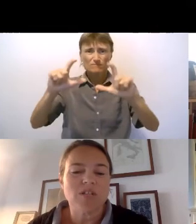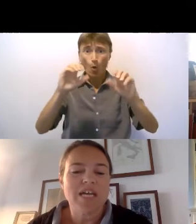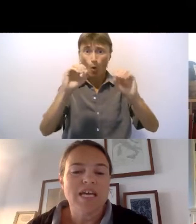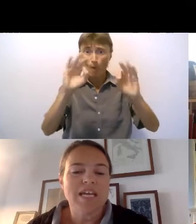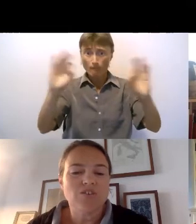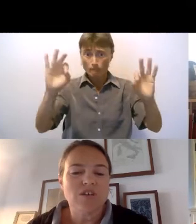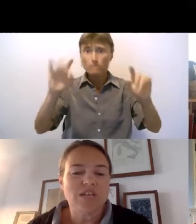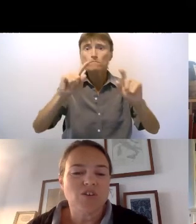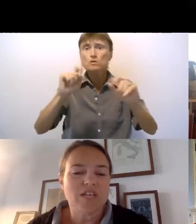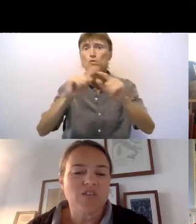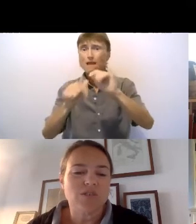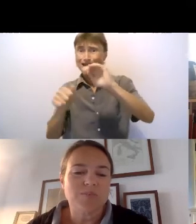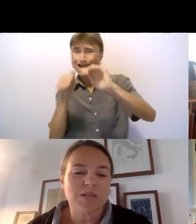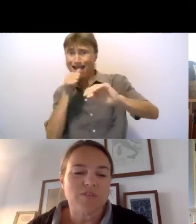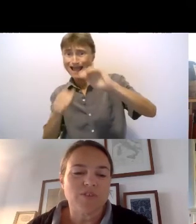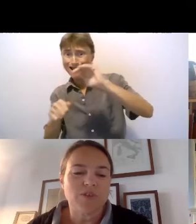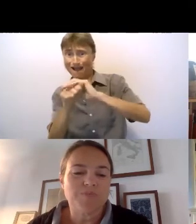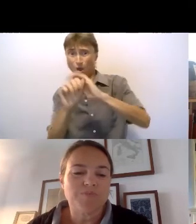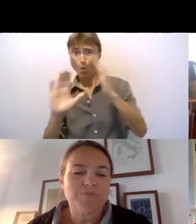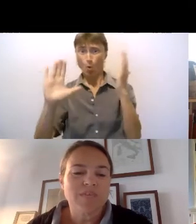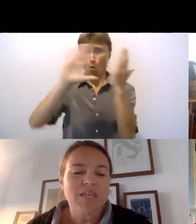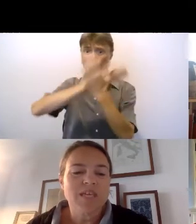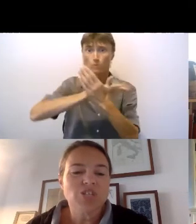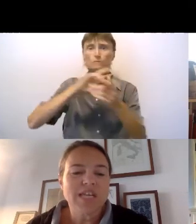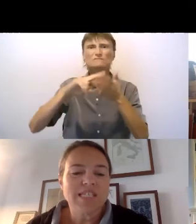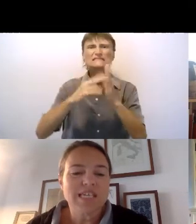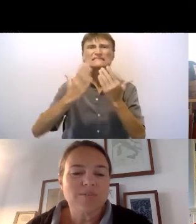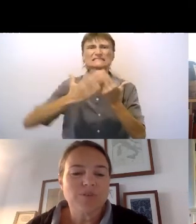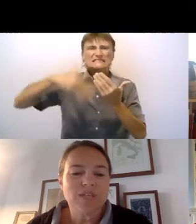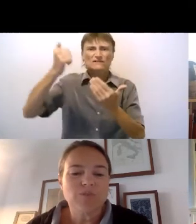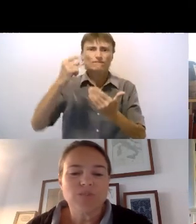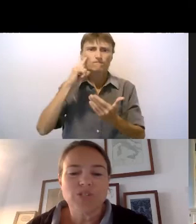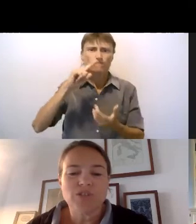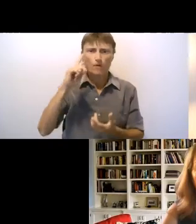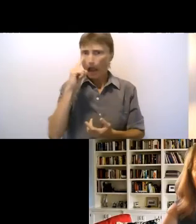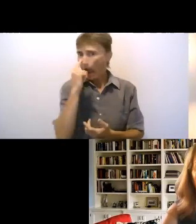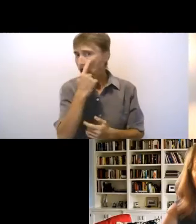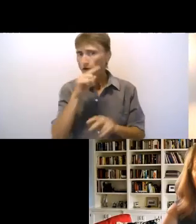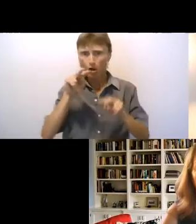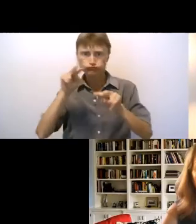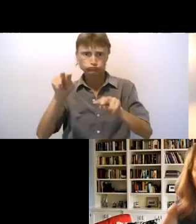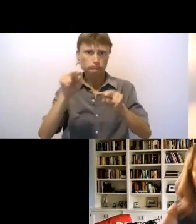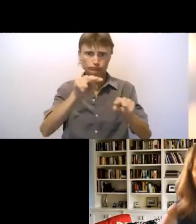either in a grid or speaker view. Janice and Kimberley will turn their cameras on and off